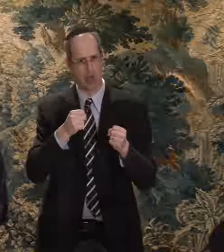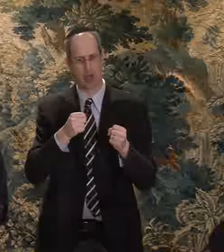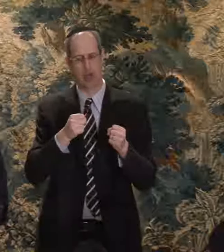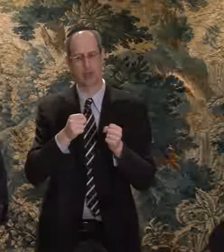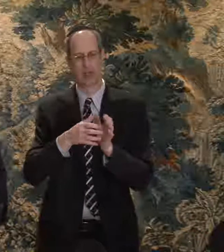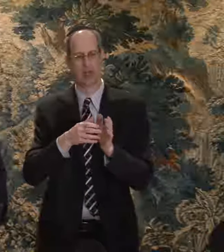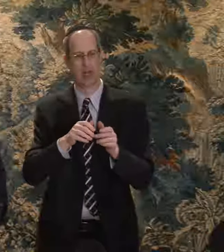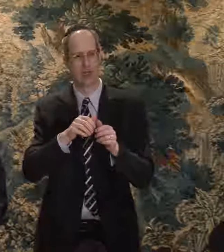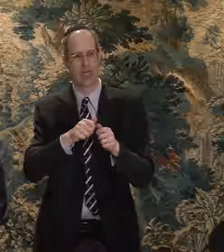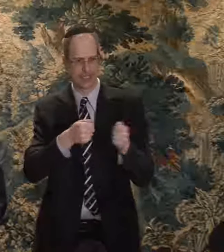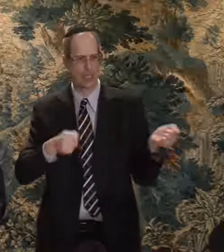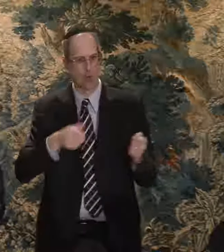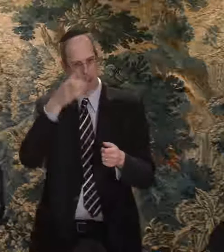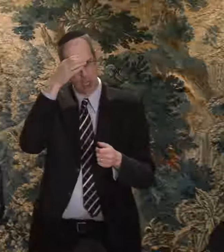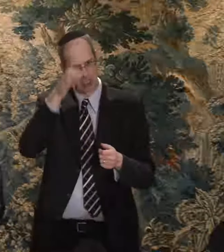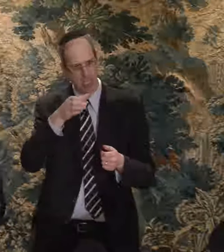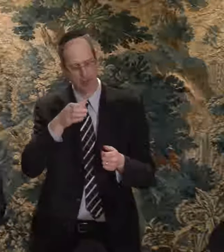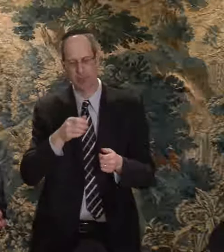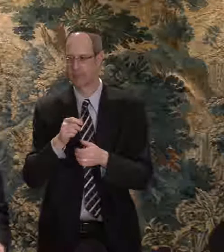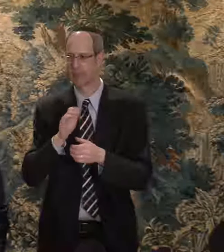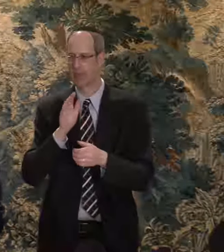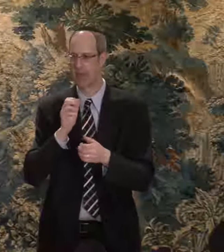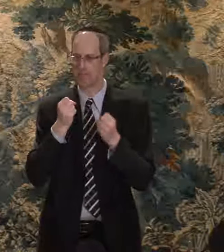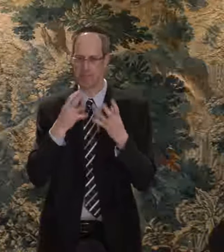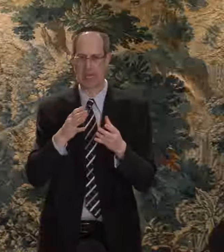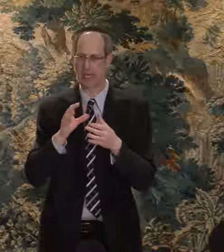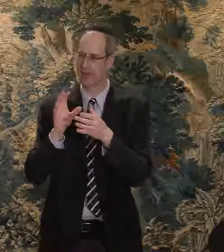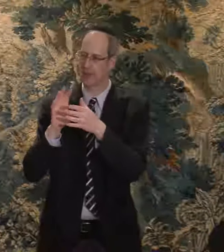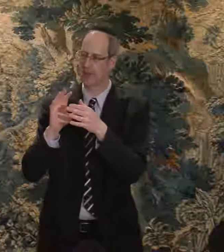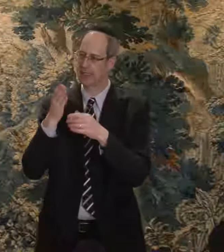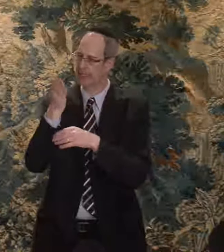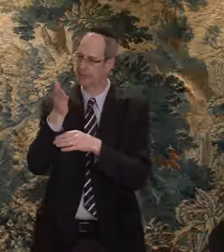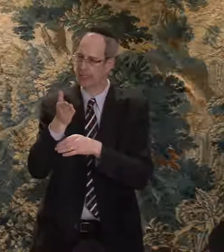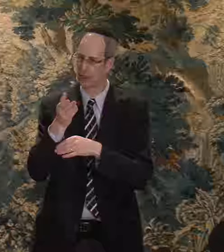wrote over the speeches of Rabbi fry felt and the book is called in search of